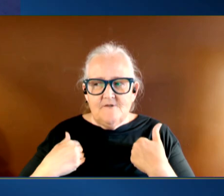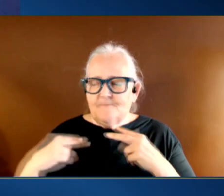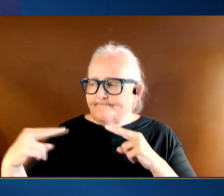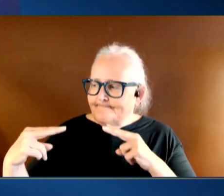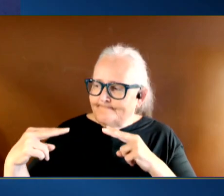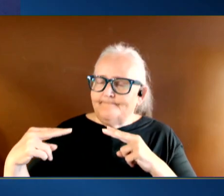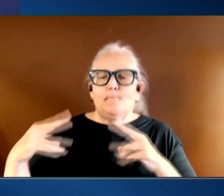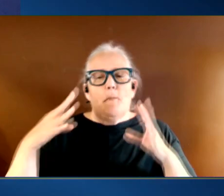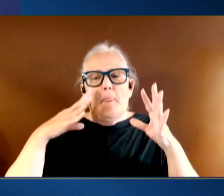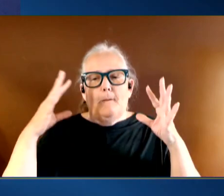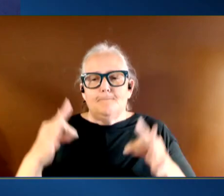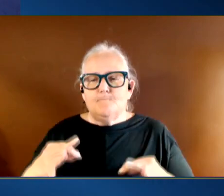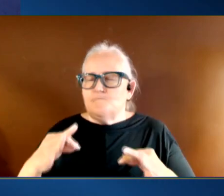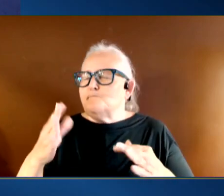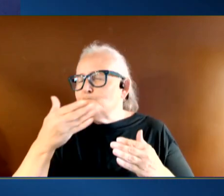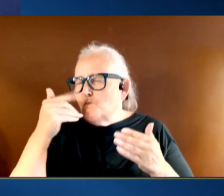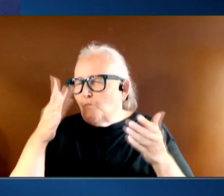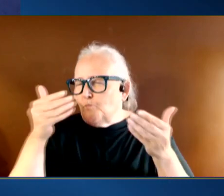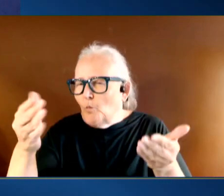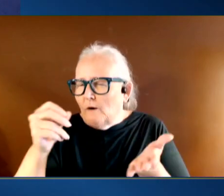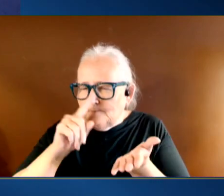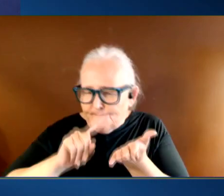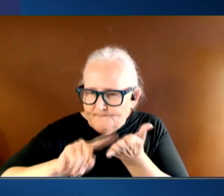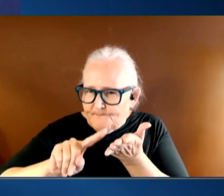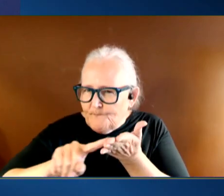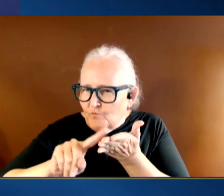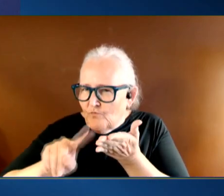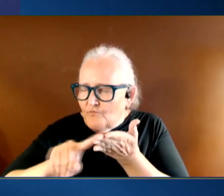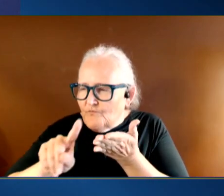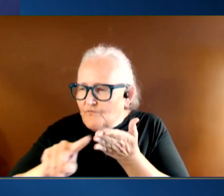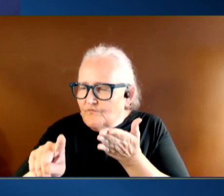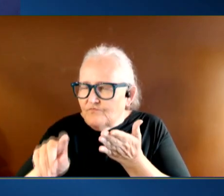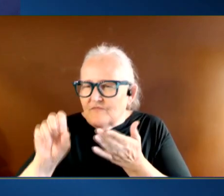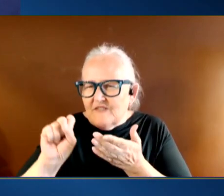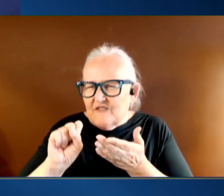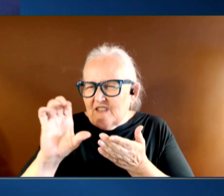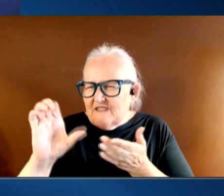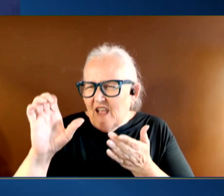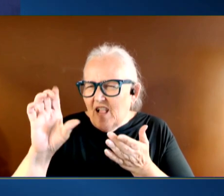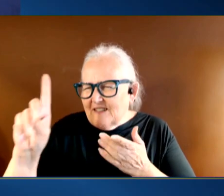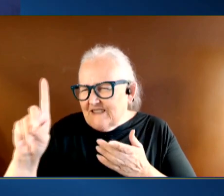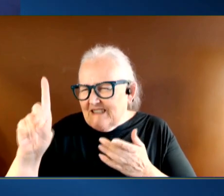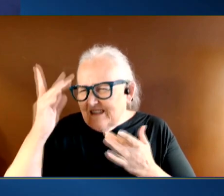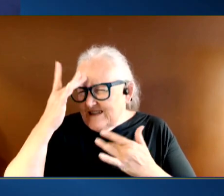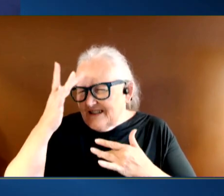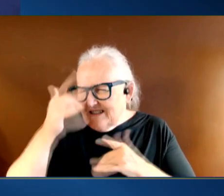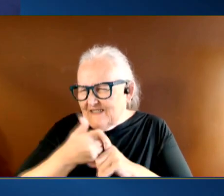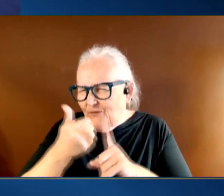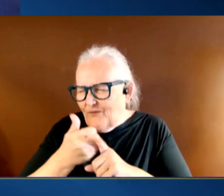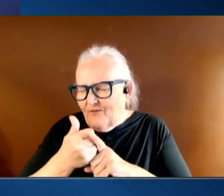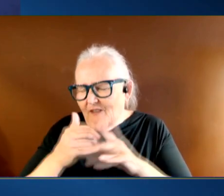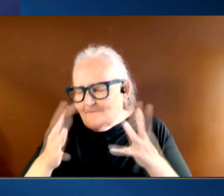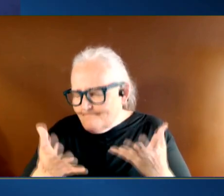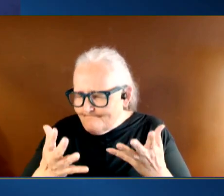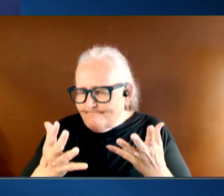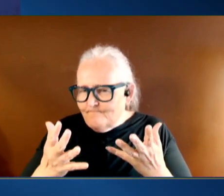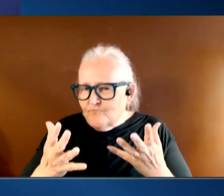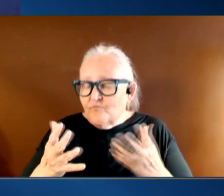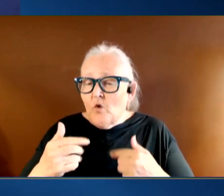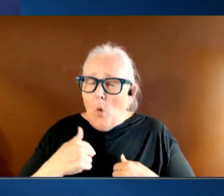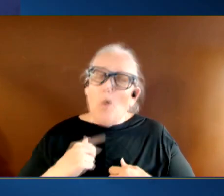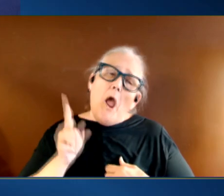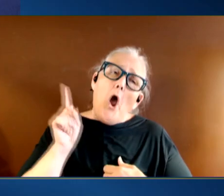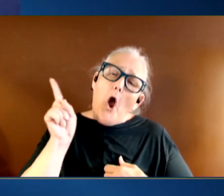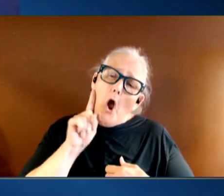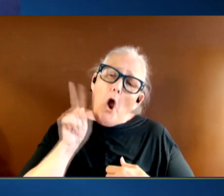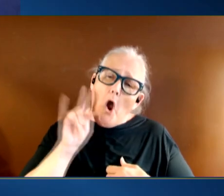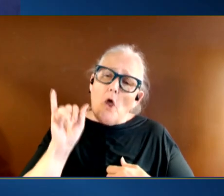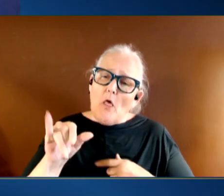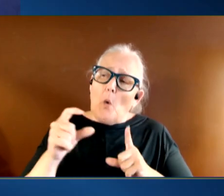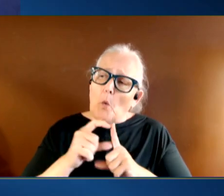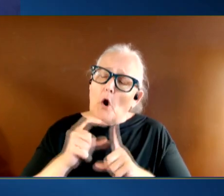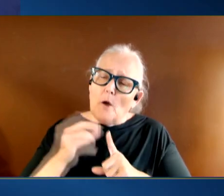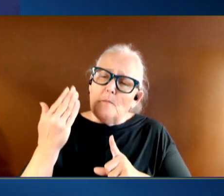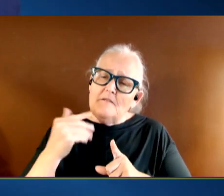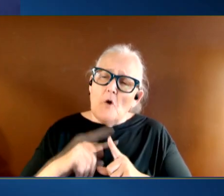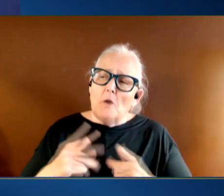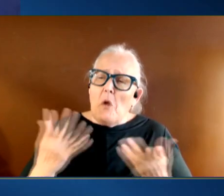research and really look into sickle cell disease. Something that we'd heard of, never really seen